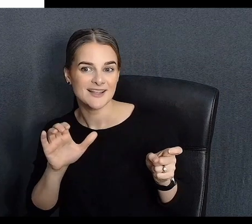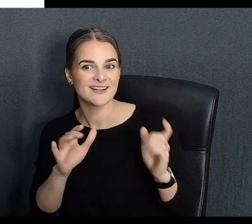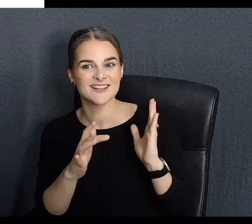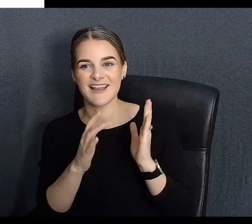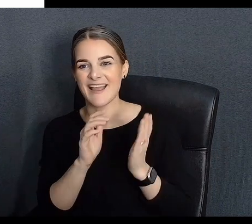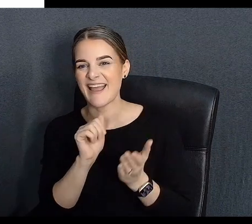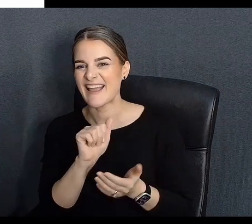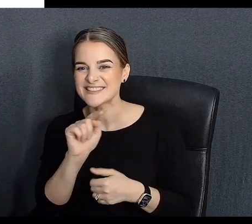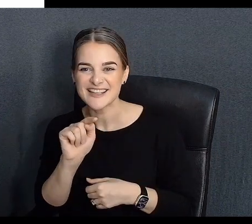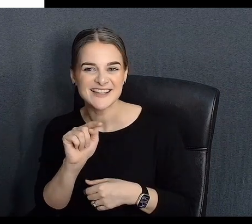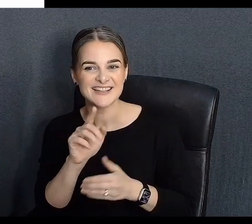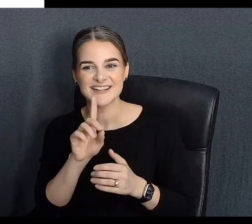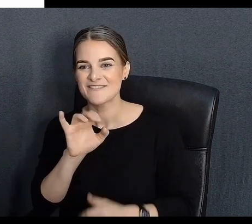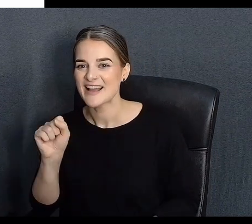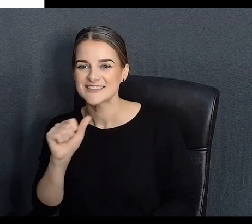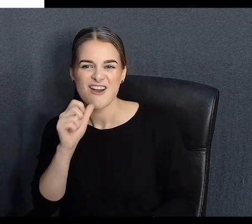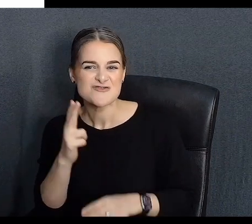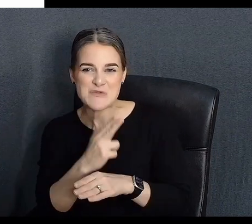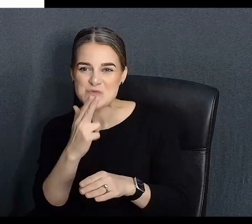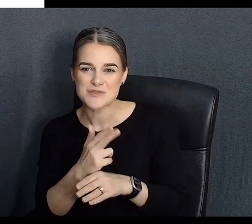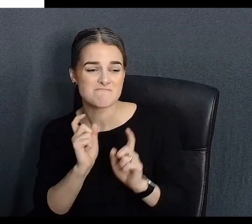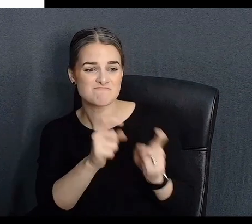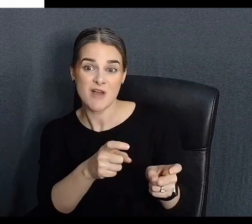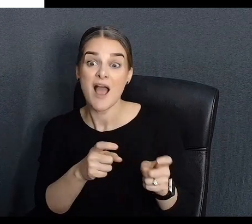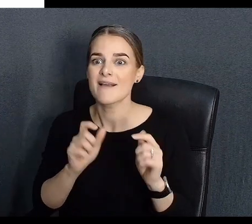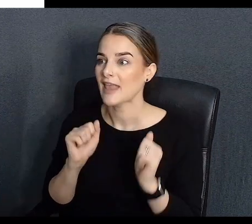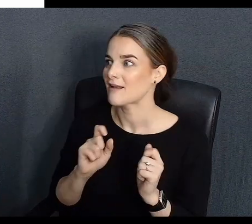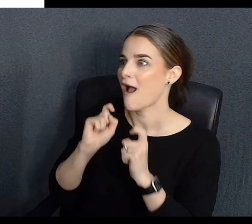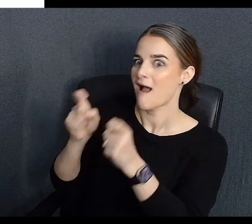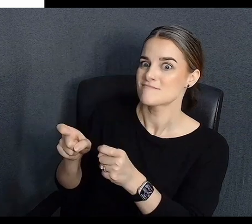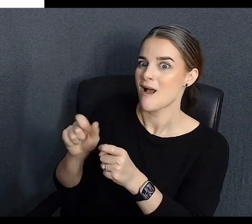find a new home for somebody that does need it. And sometimes, you can get equipment